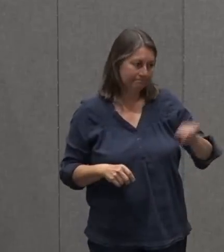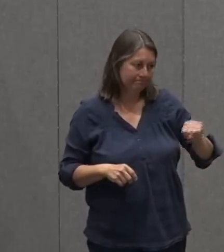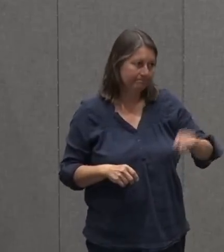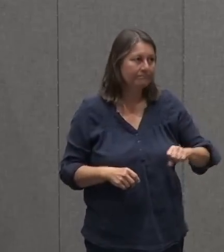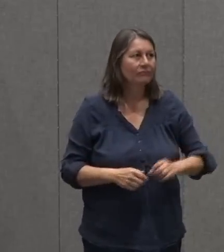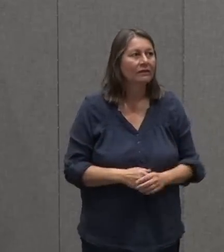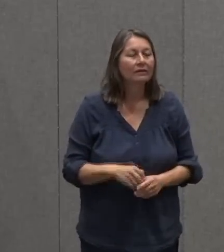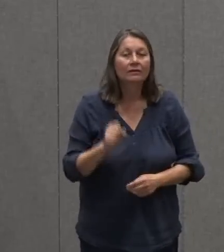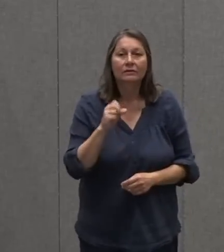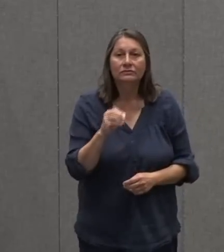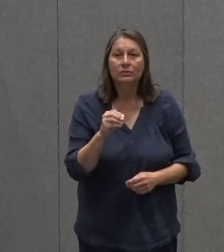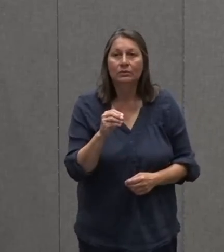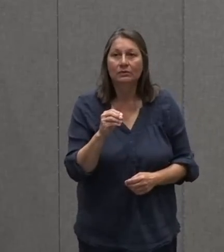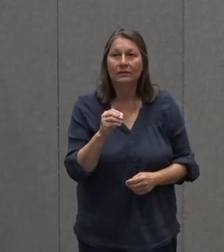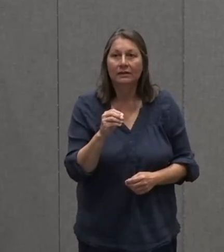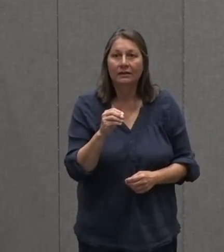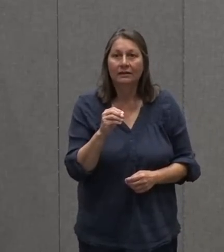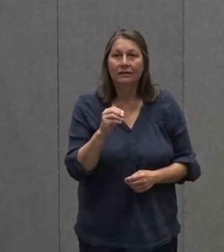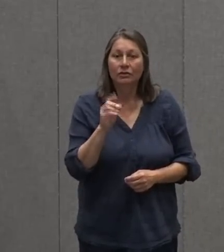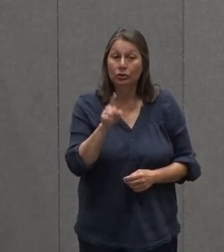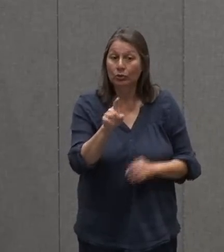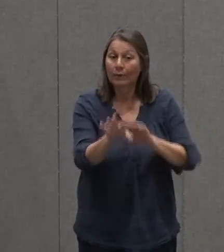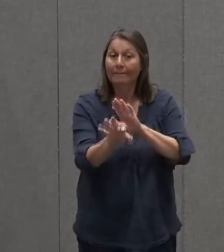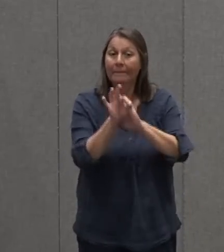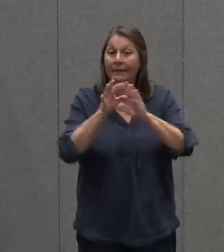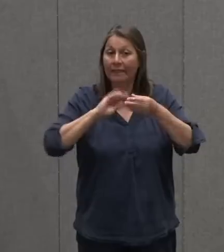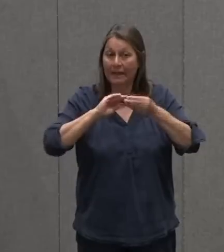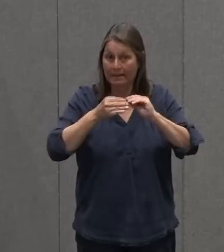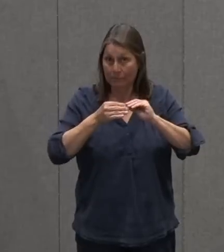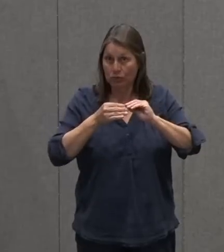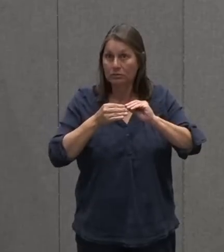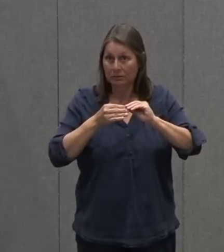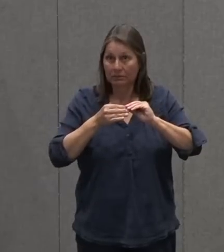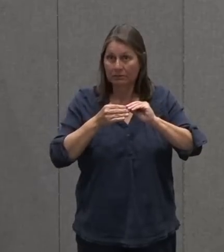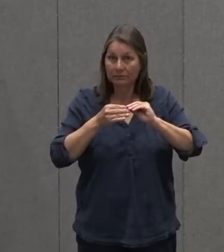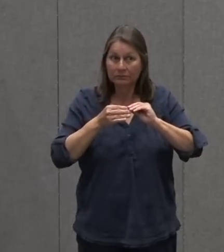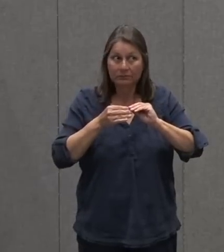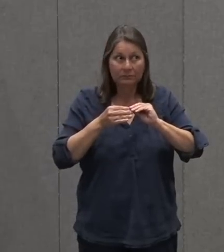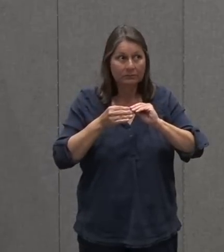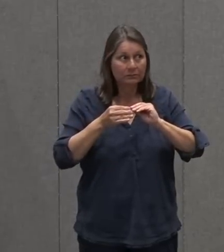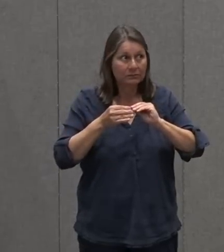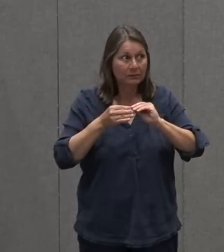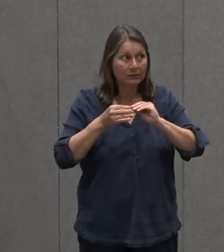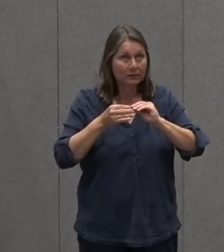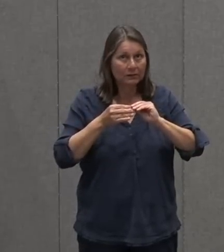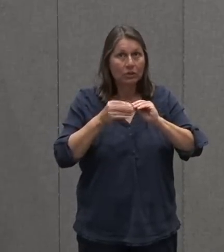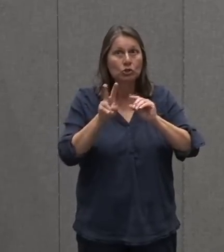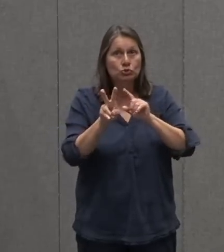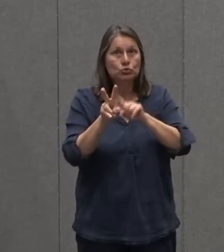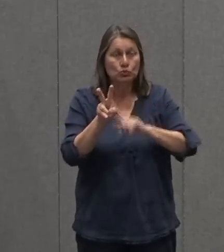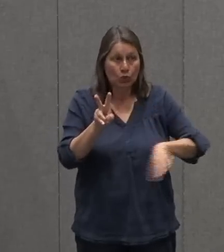Okay, so I'm gonna let you pick the numeral that you wanna work with. So remember, it can be two through nine